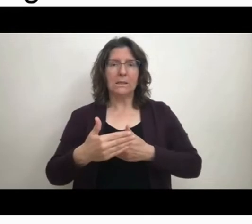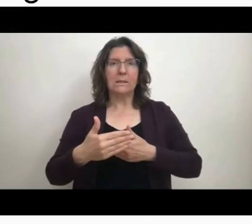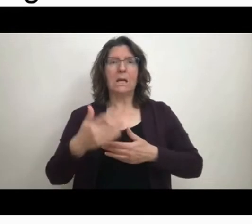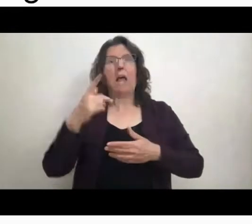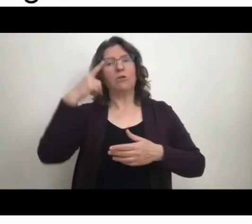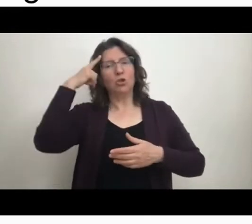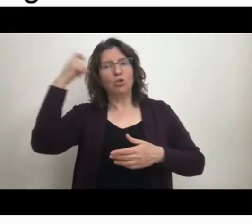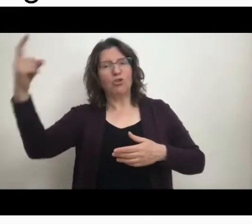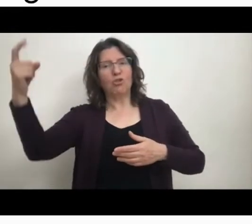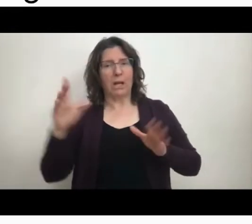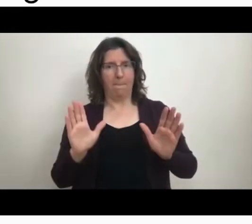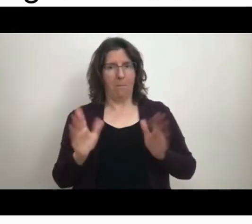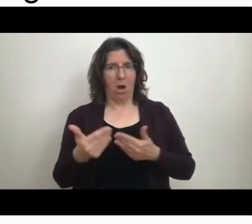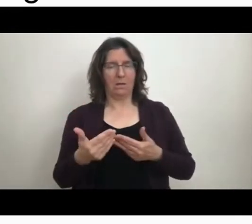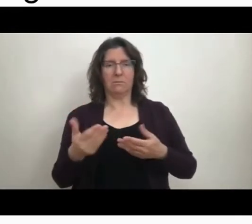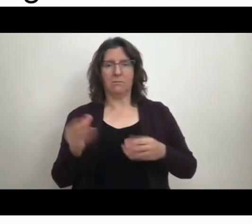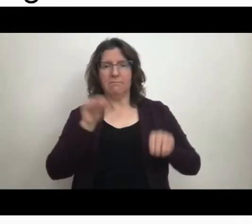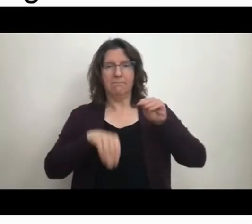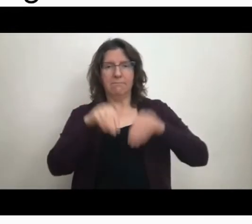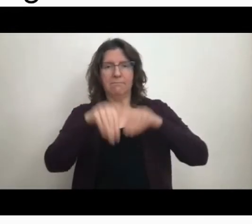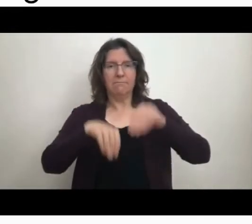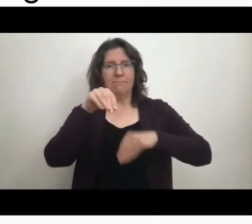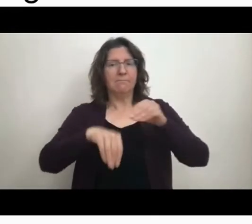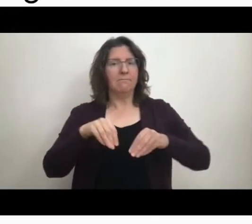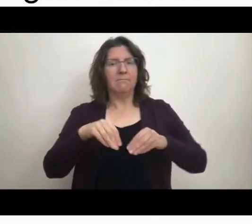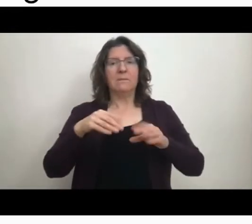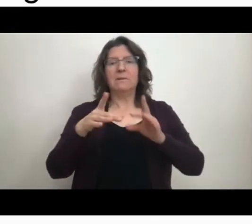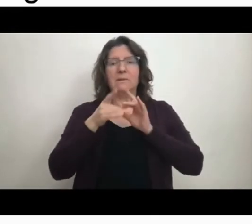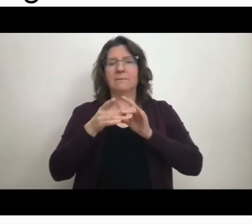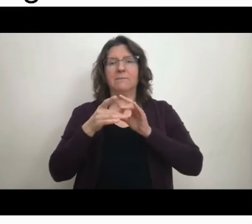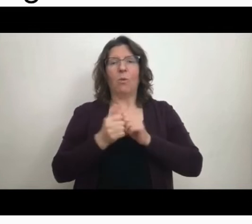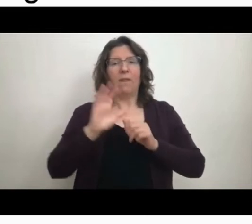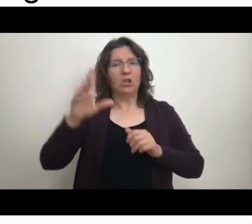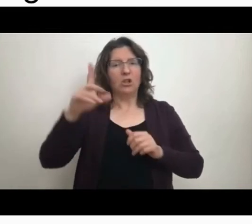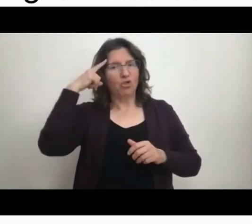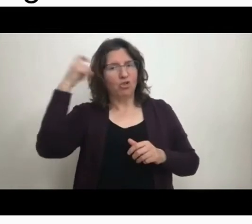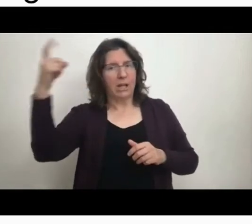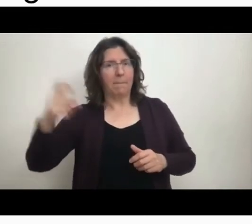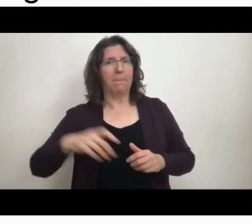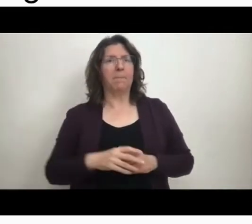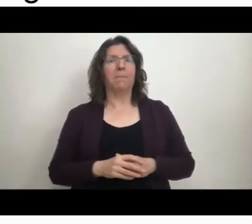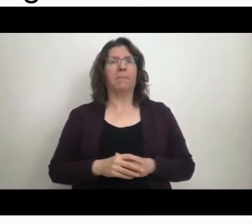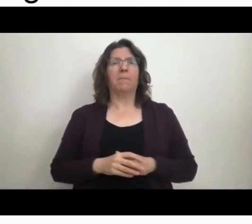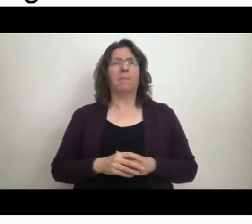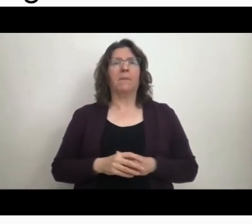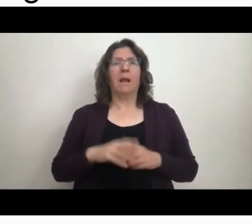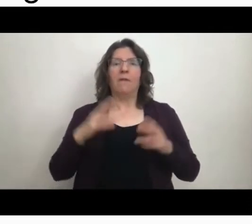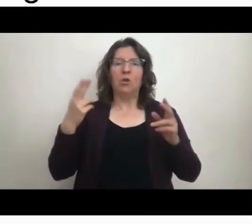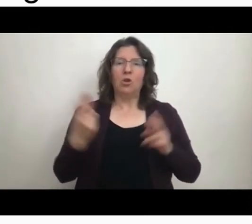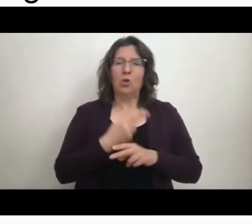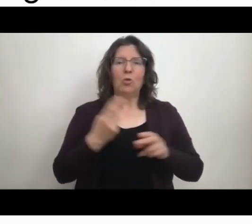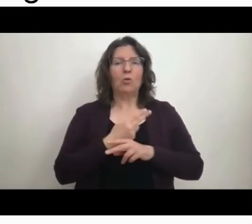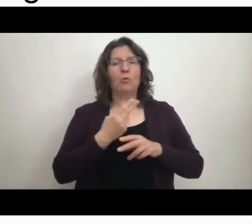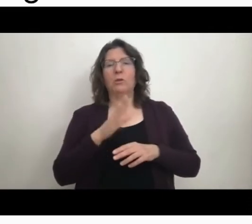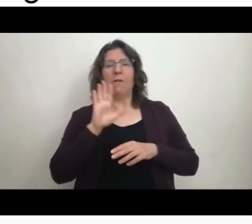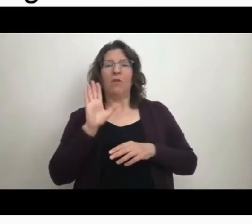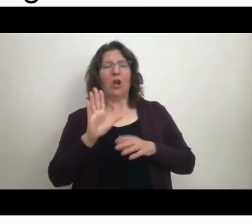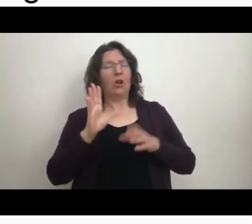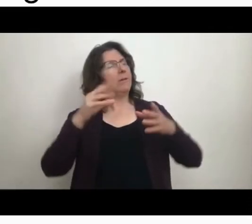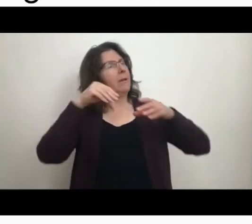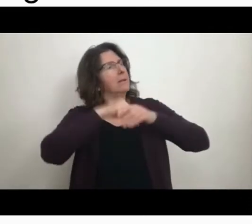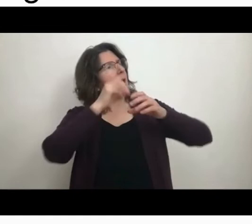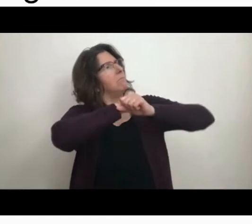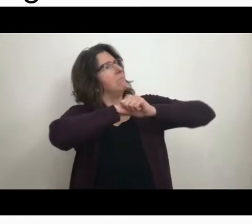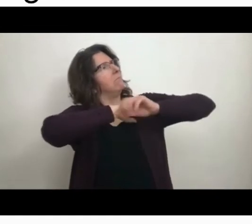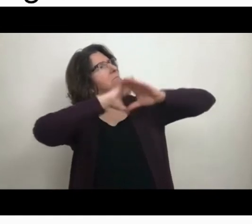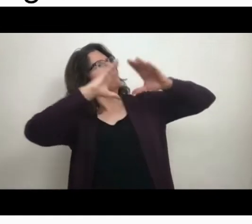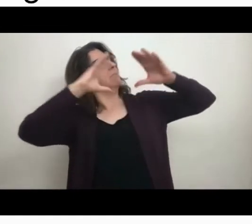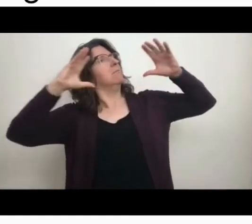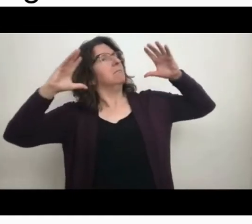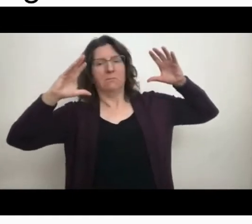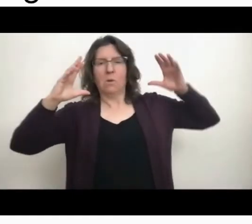The students were tasked to create a 'dream box' and to add items to it that represent their dreams.